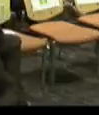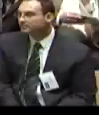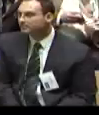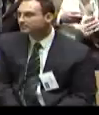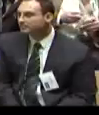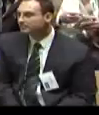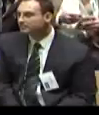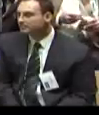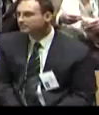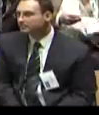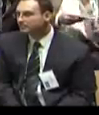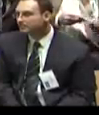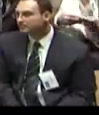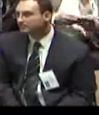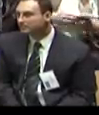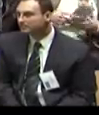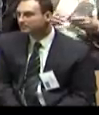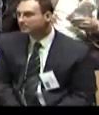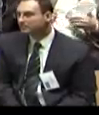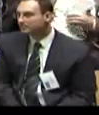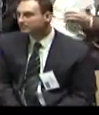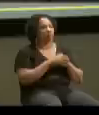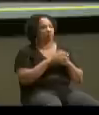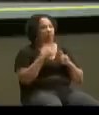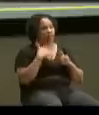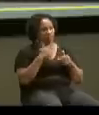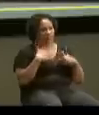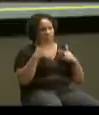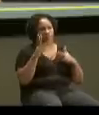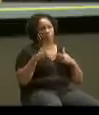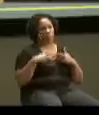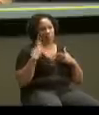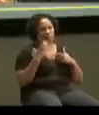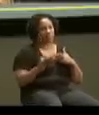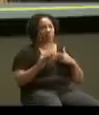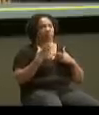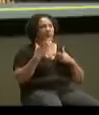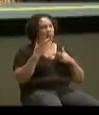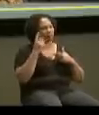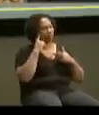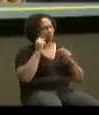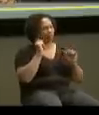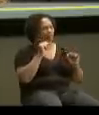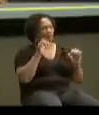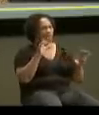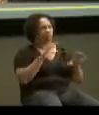THANK YOU VERY MUCH FOR COMING OUT. I RESIDE IN WASHINGTON, D.C., AND I THINK WE CAN DO A COIN